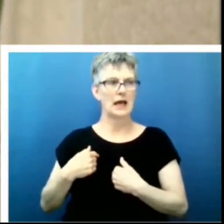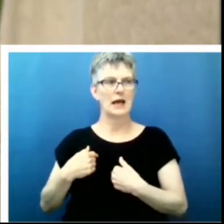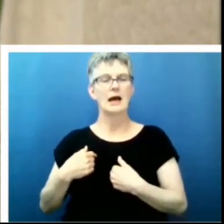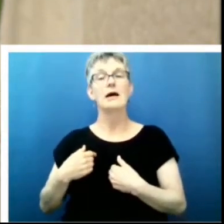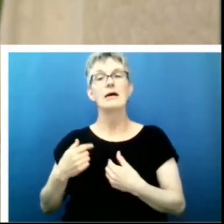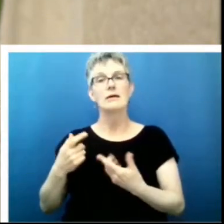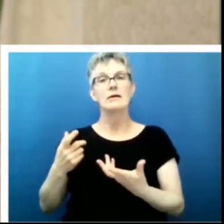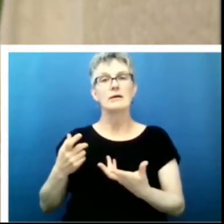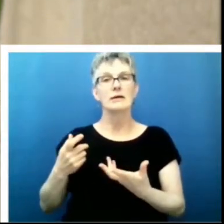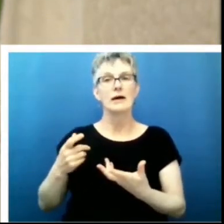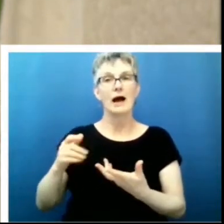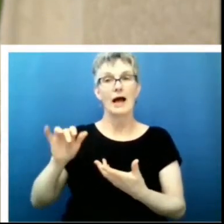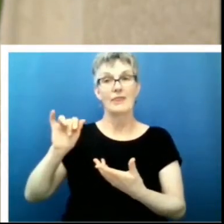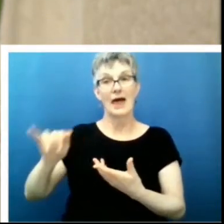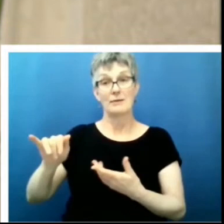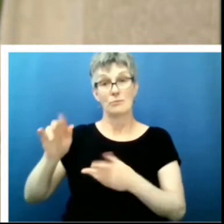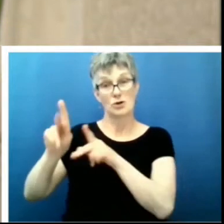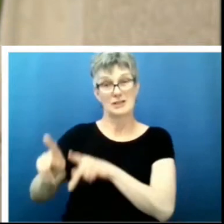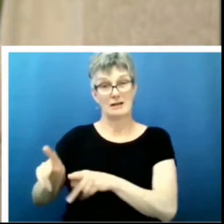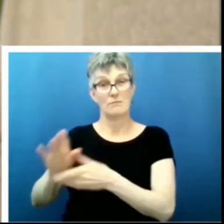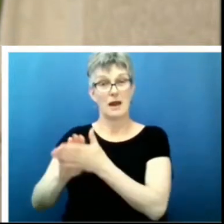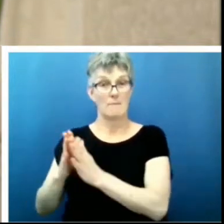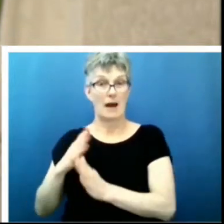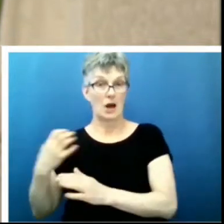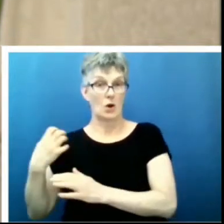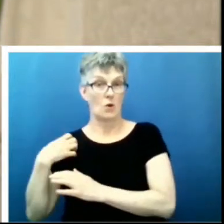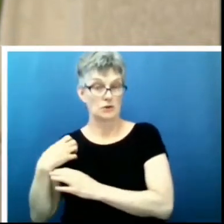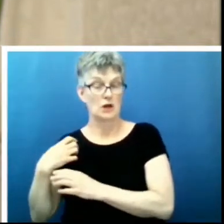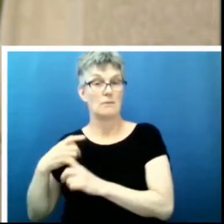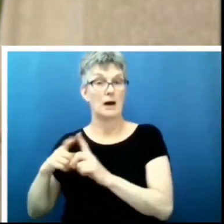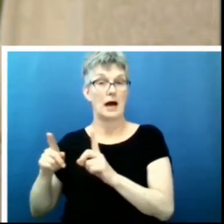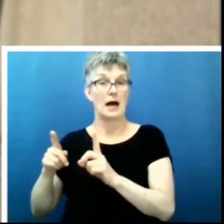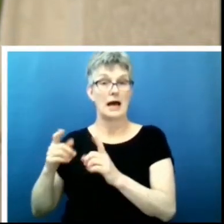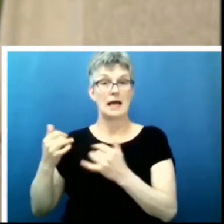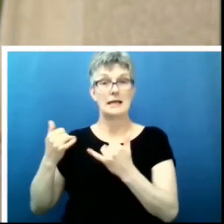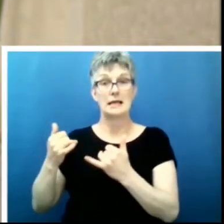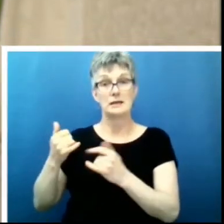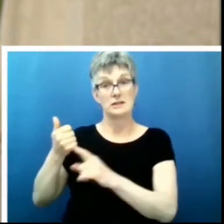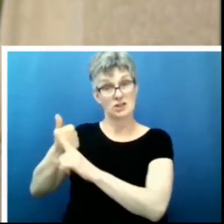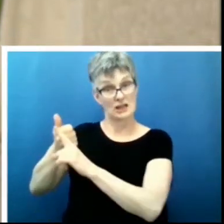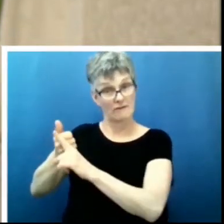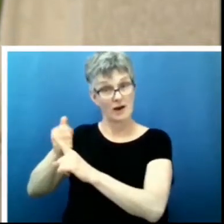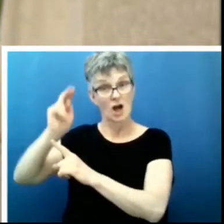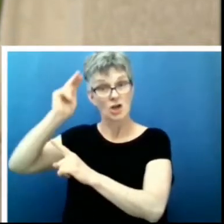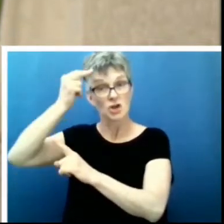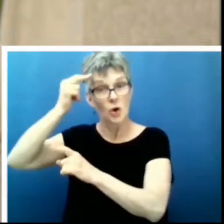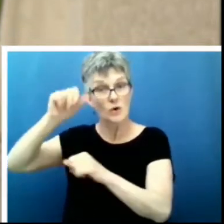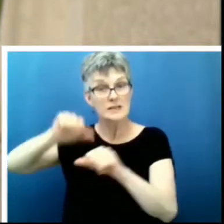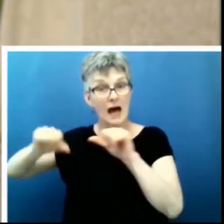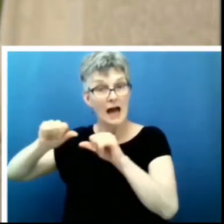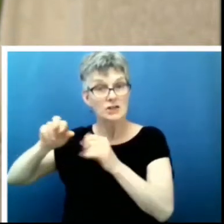She's now my body coach but formerly a Stanford neuroscience researcher. All right, are you ready?